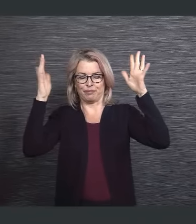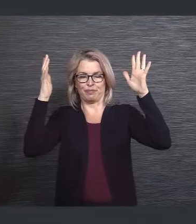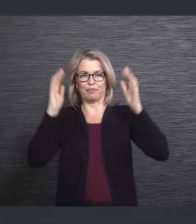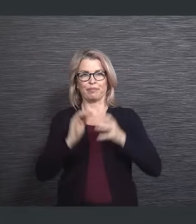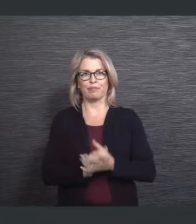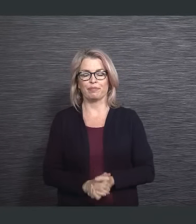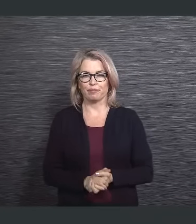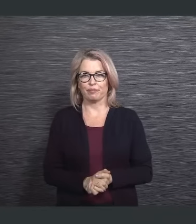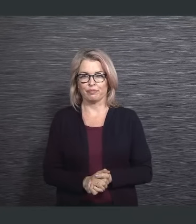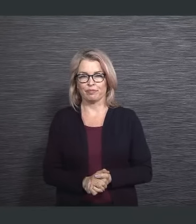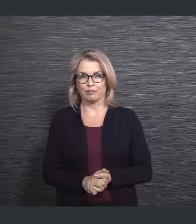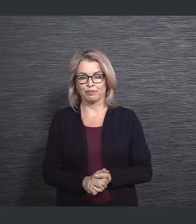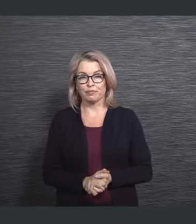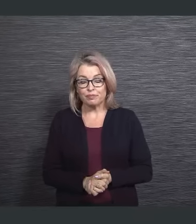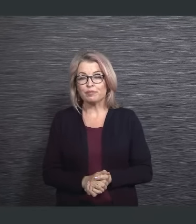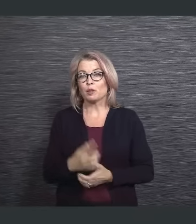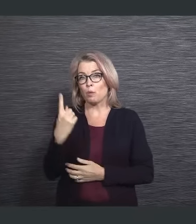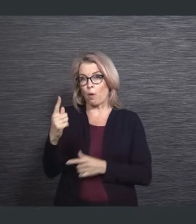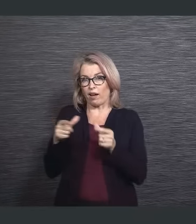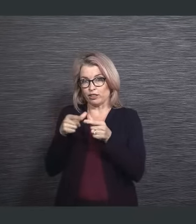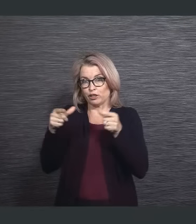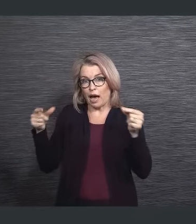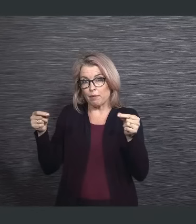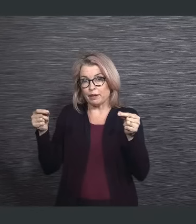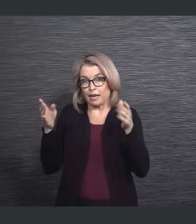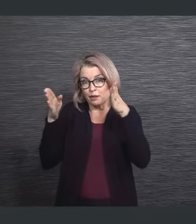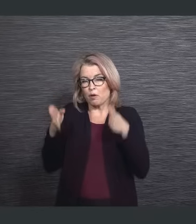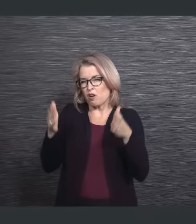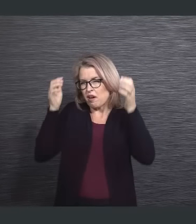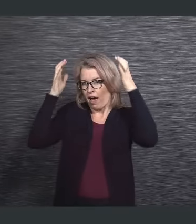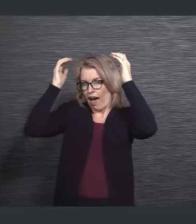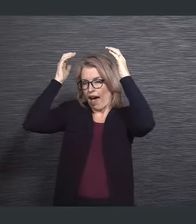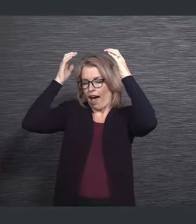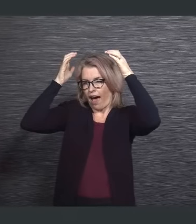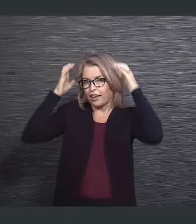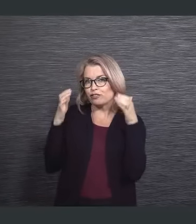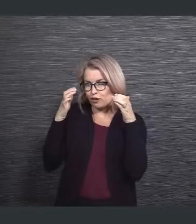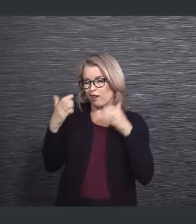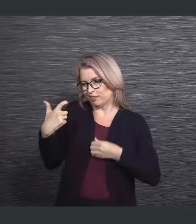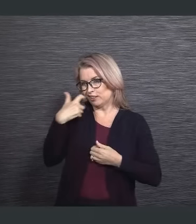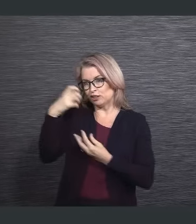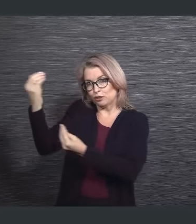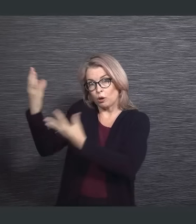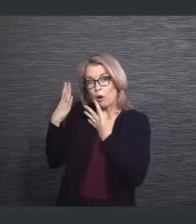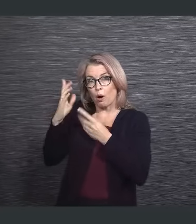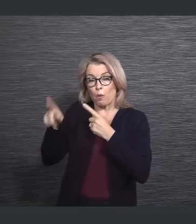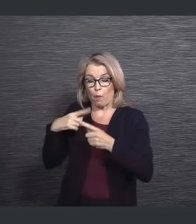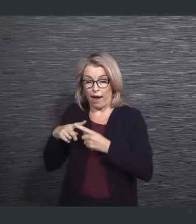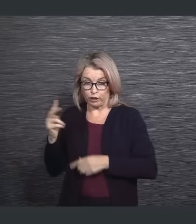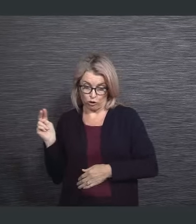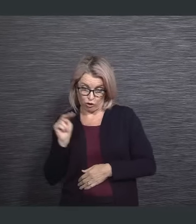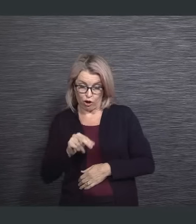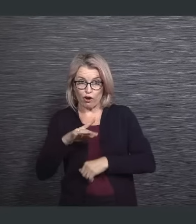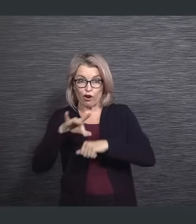A Japanese astronaut once told me that when you look at the earth from space,